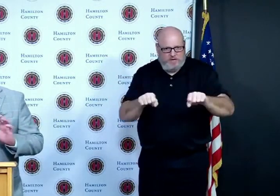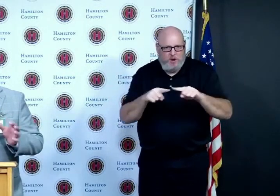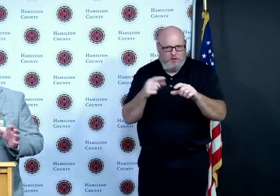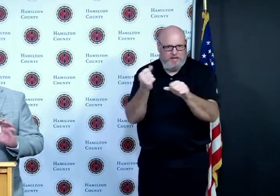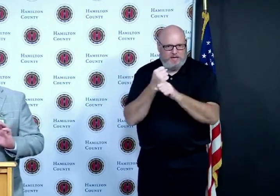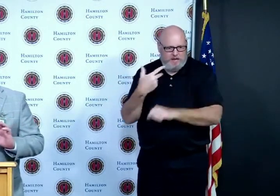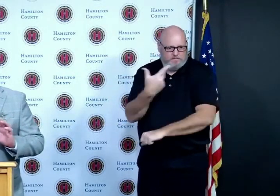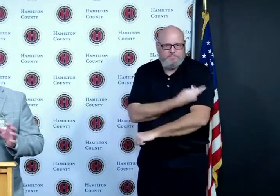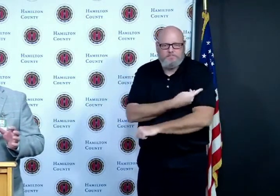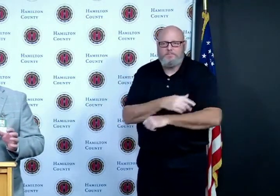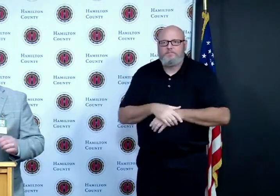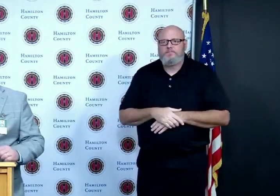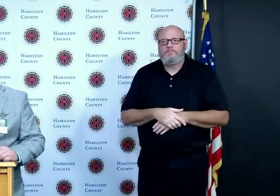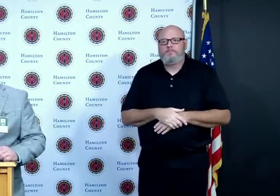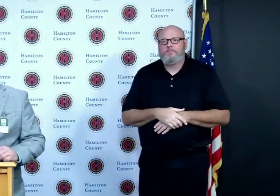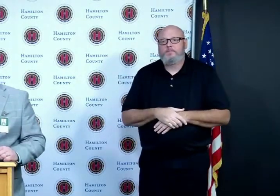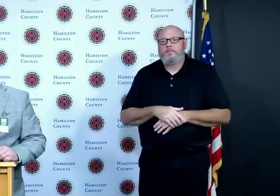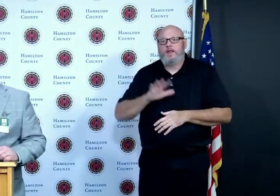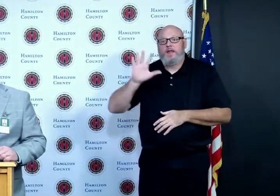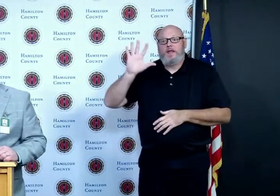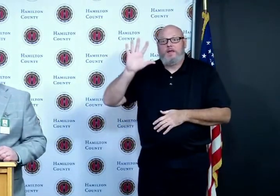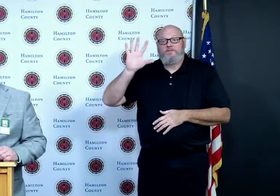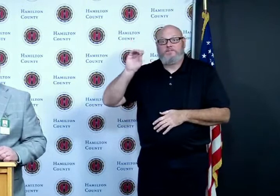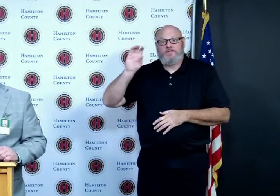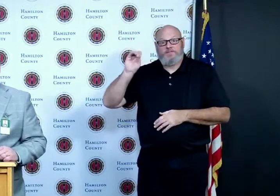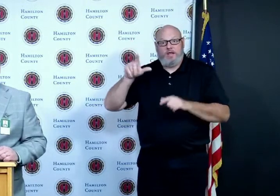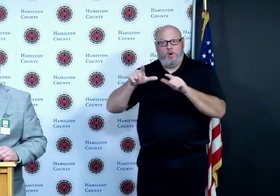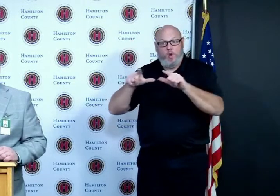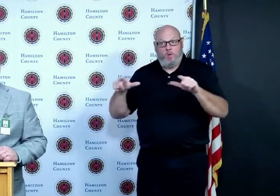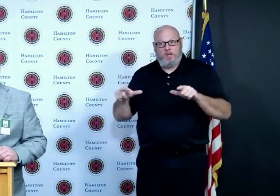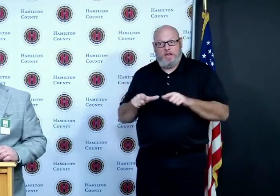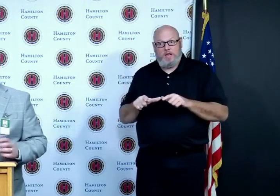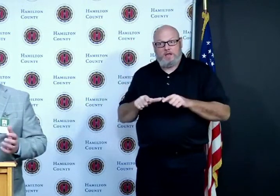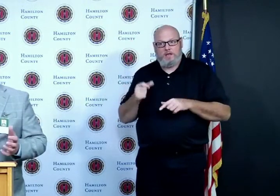the opportunity to register so I would ask that you go to each of those websites they can be